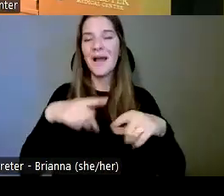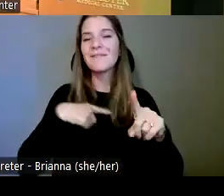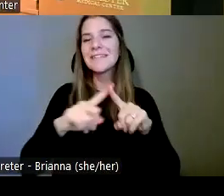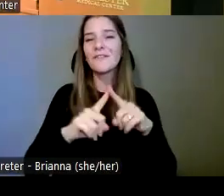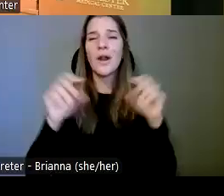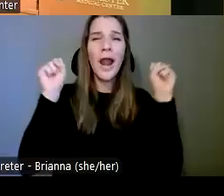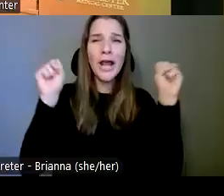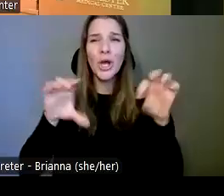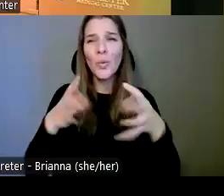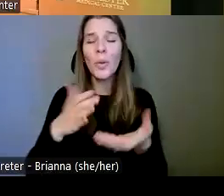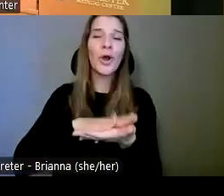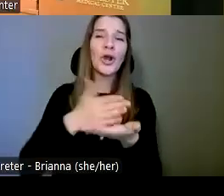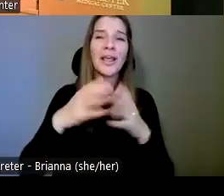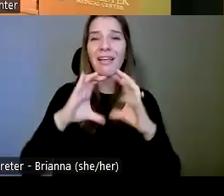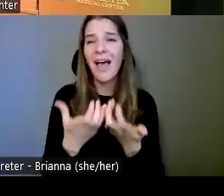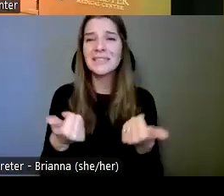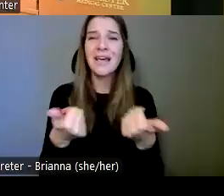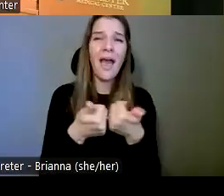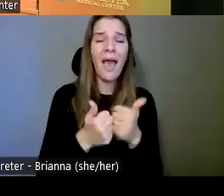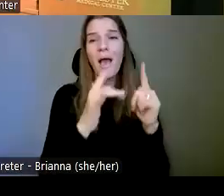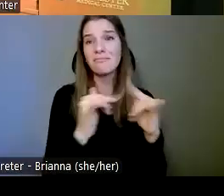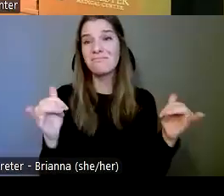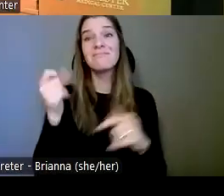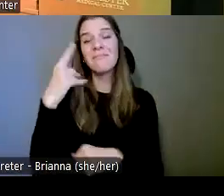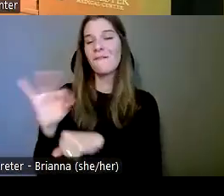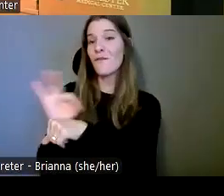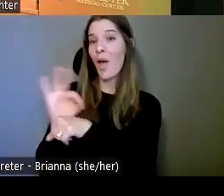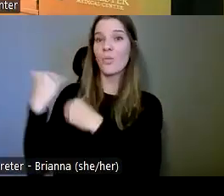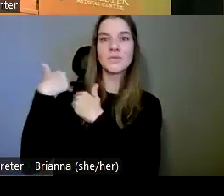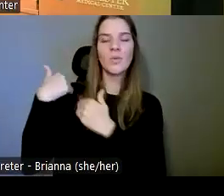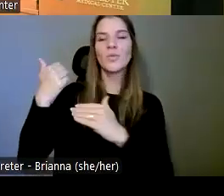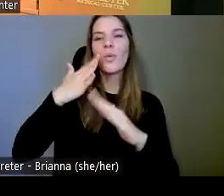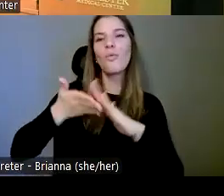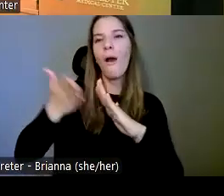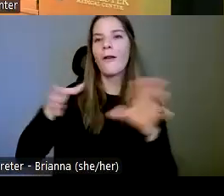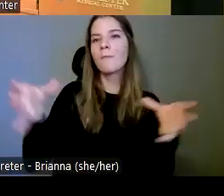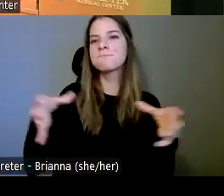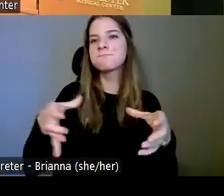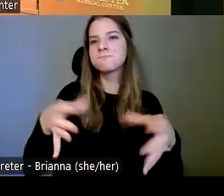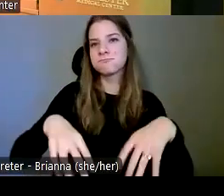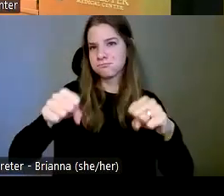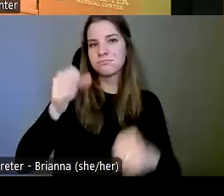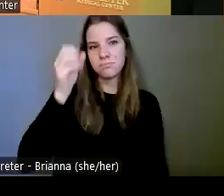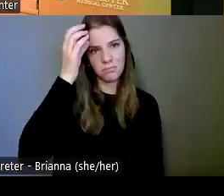cooking classes, other things. And the fellows all run those programs. And then those are really